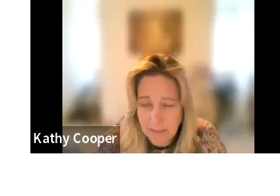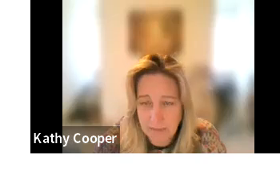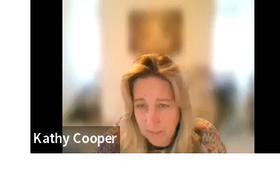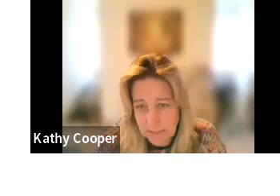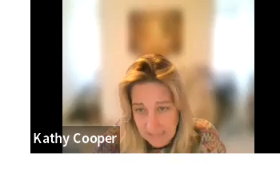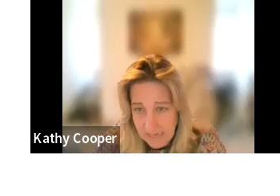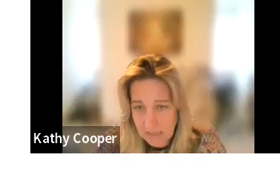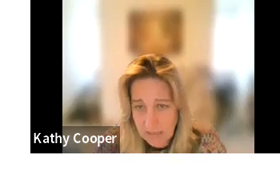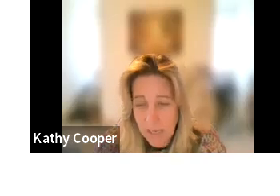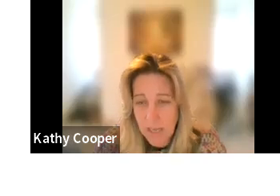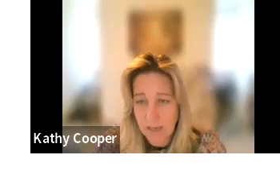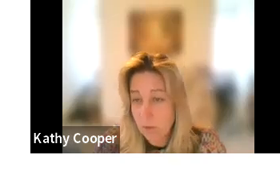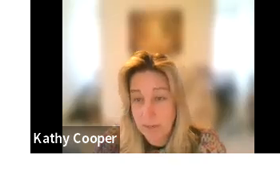But it basically when a setting npt meeting all the requirements or there is concern they are not meeting all requirements.